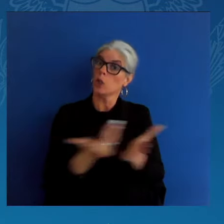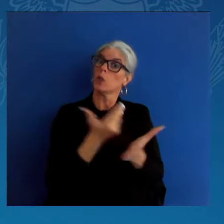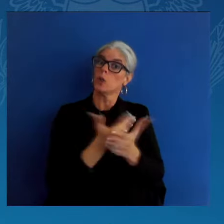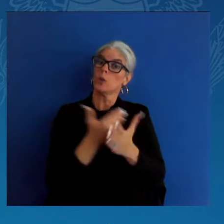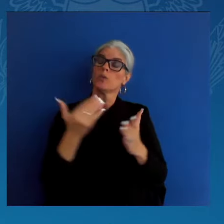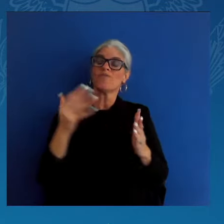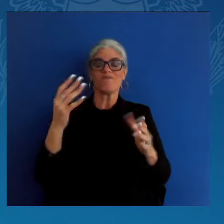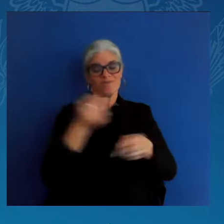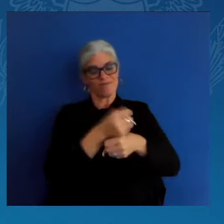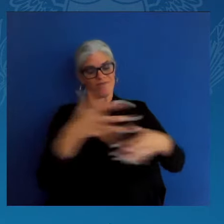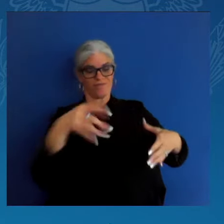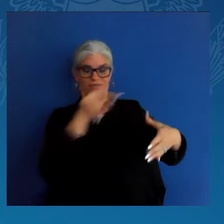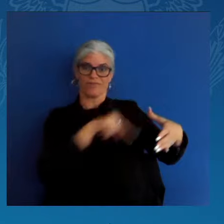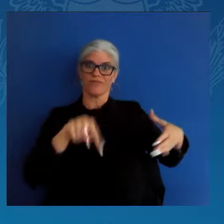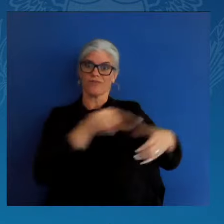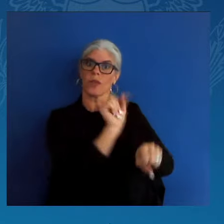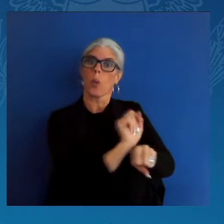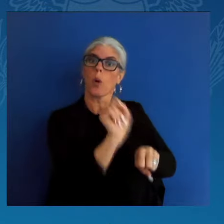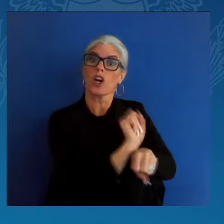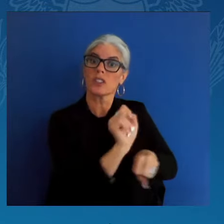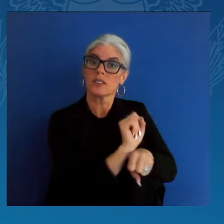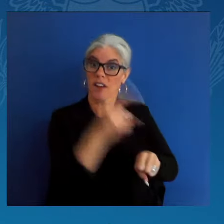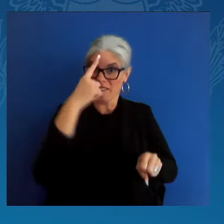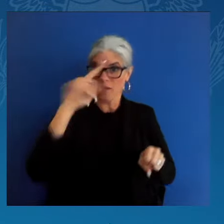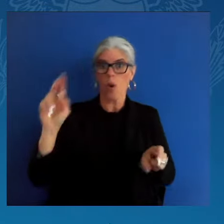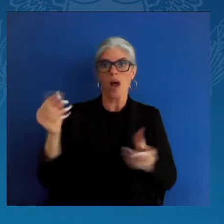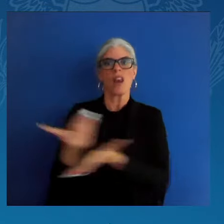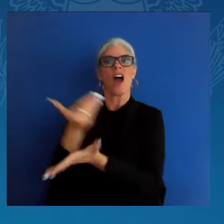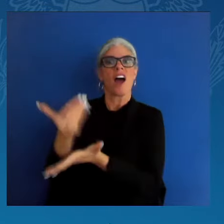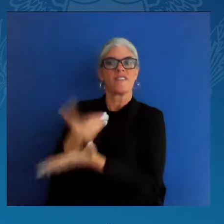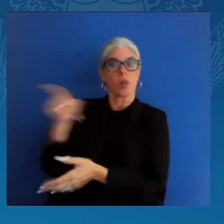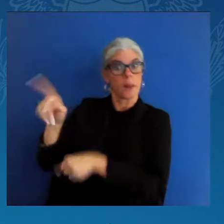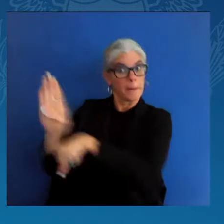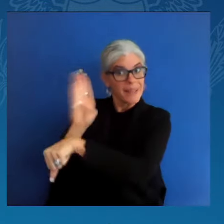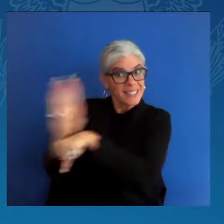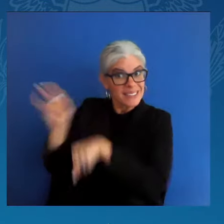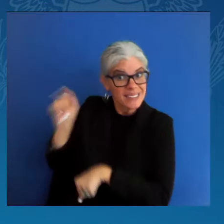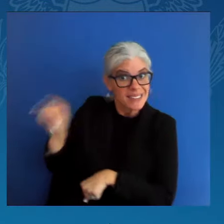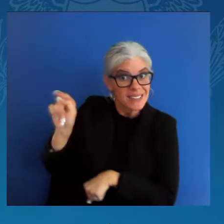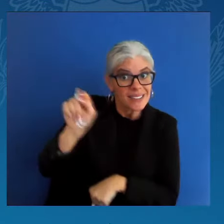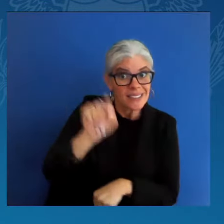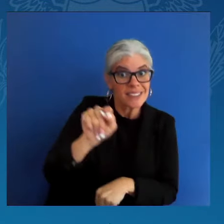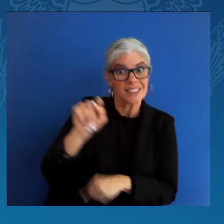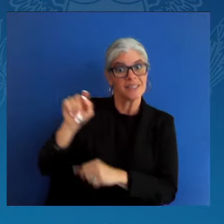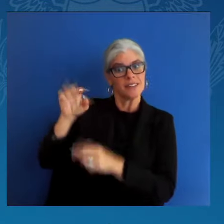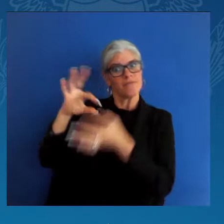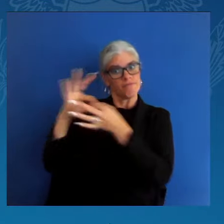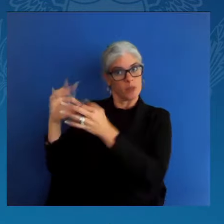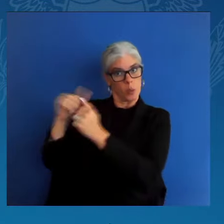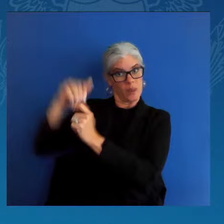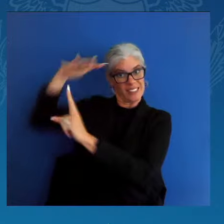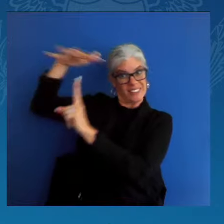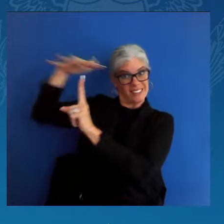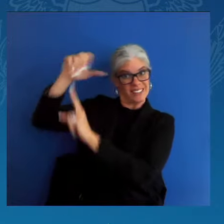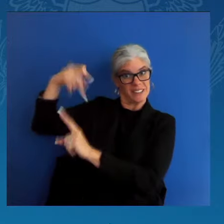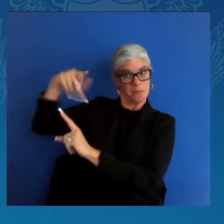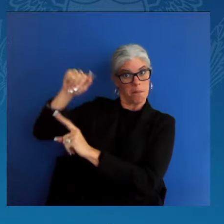encourages innovation and novel space activities, and benefits the economy and national security. And let me turn to the vice chairman